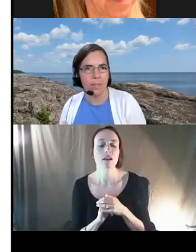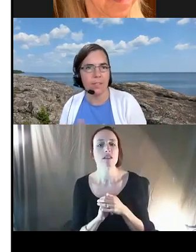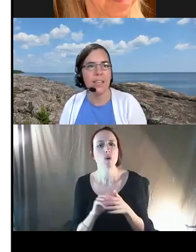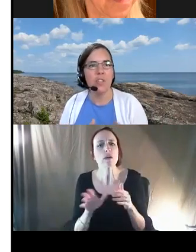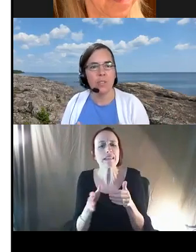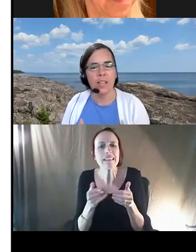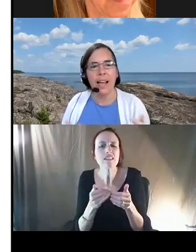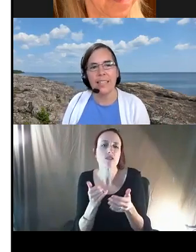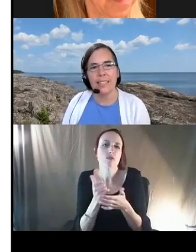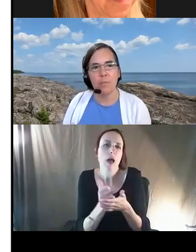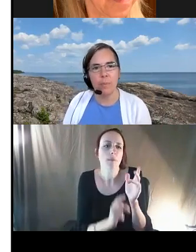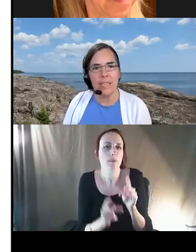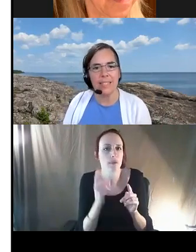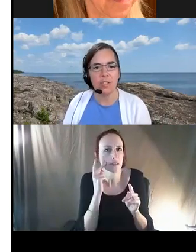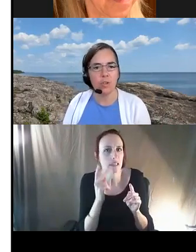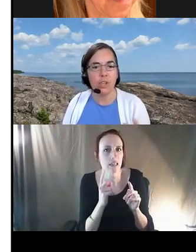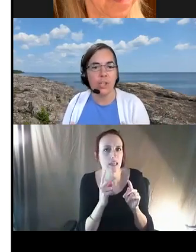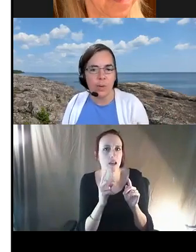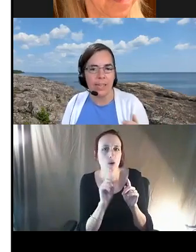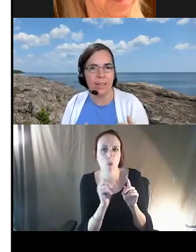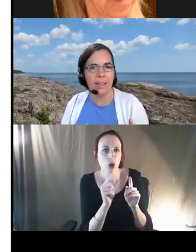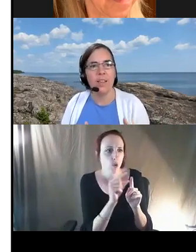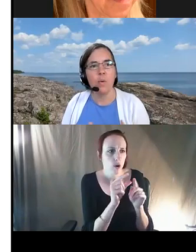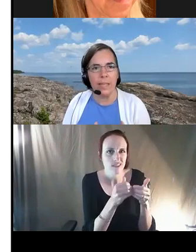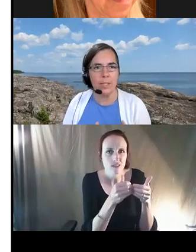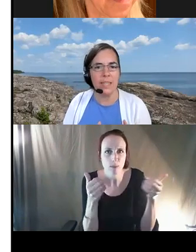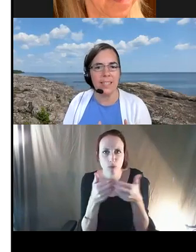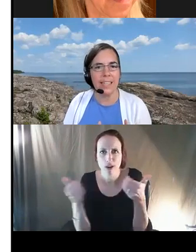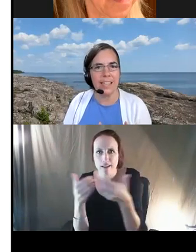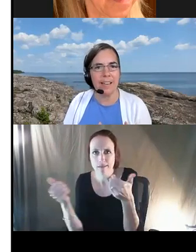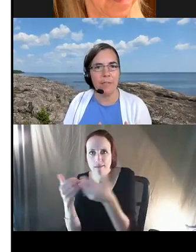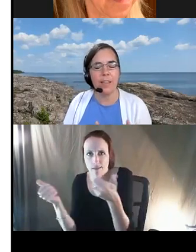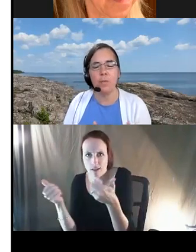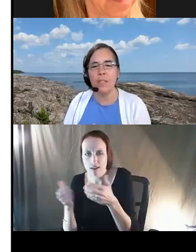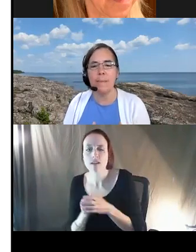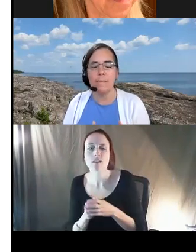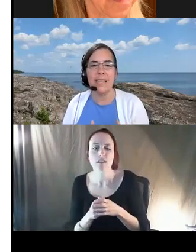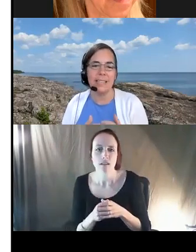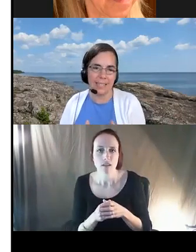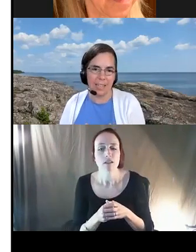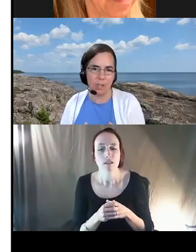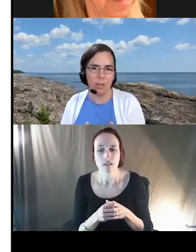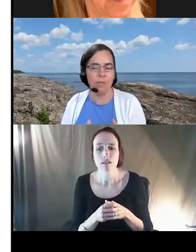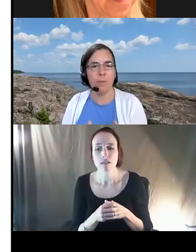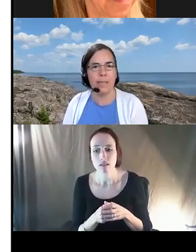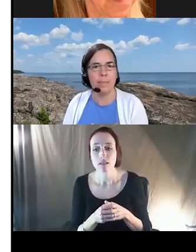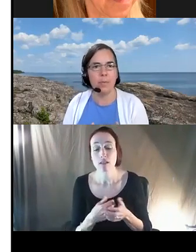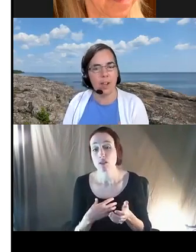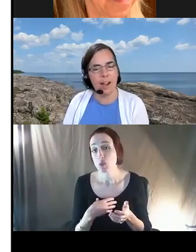another starts, and that queuing that white space can give can be essential for people with